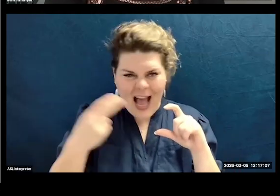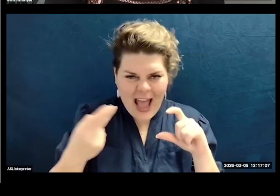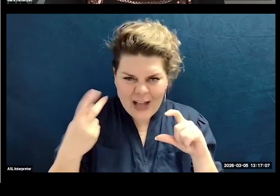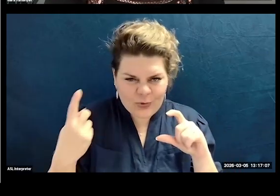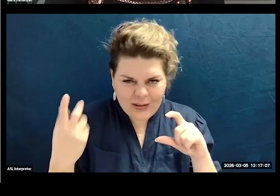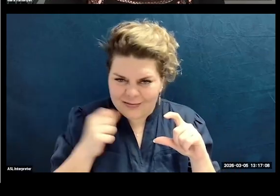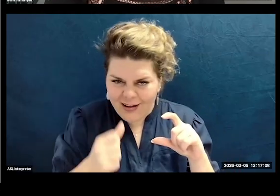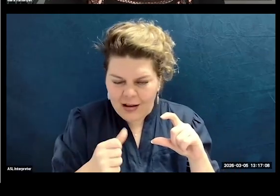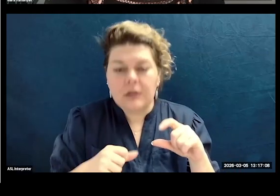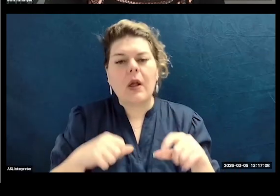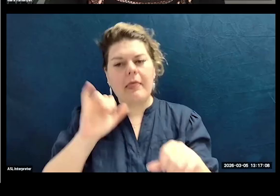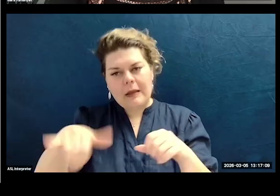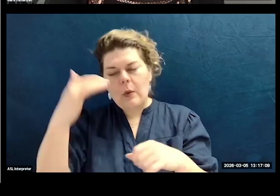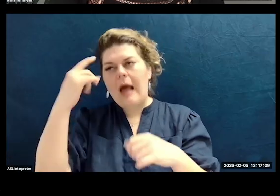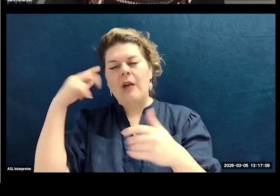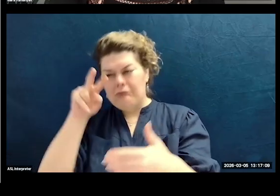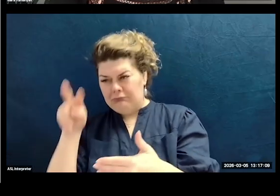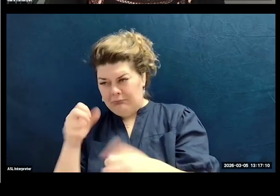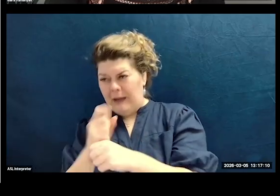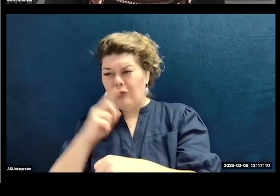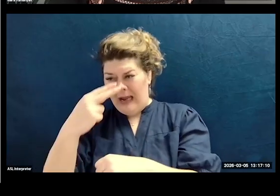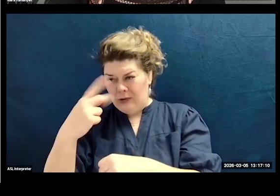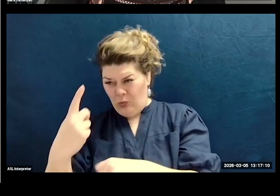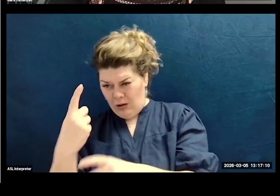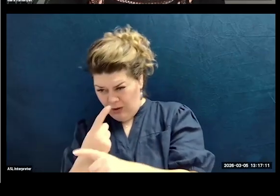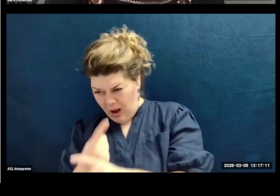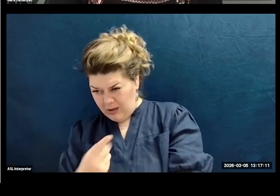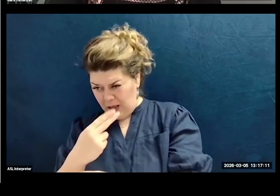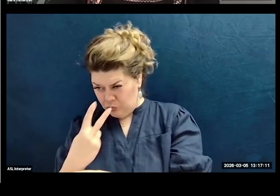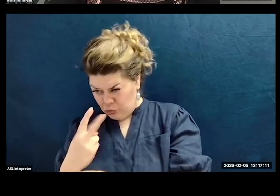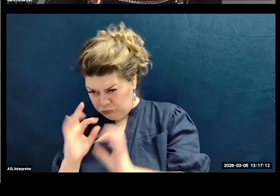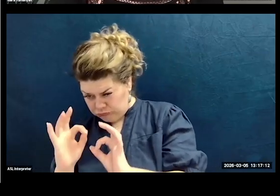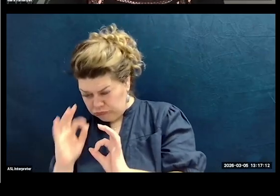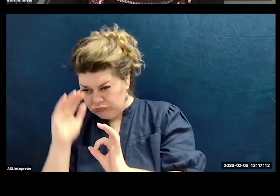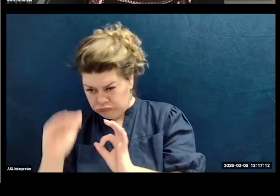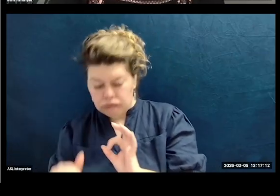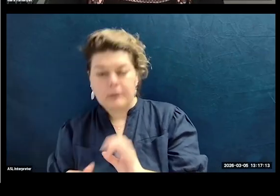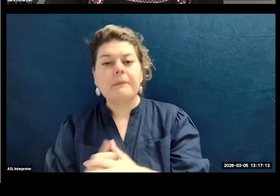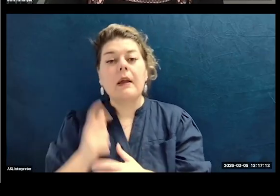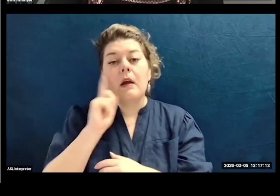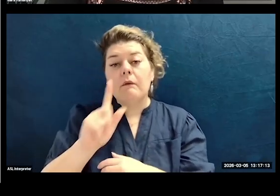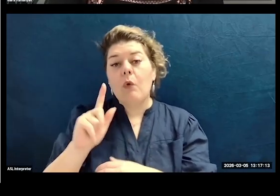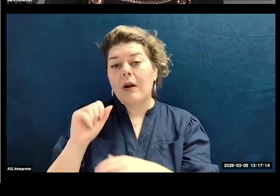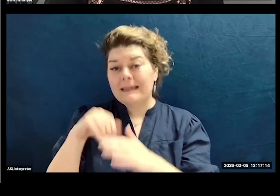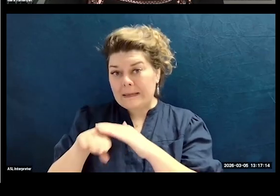and make sure they are correct and consistent throughout the document. For accessibility, you're recommended